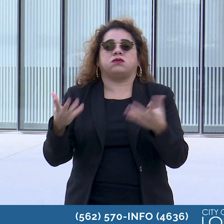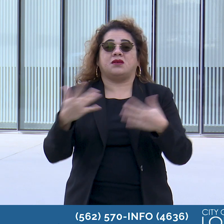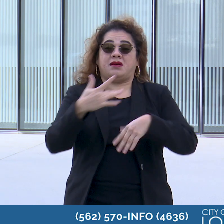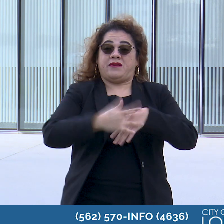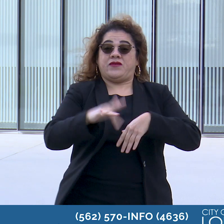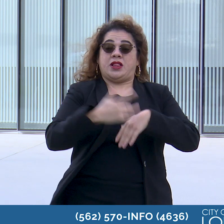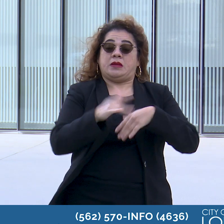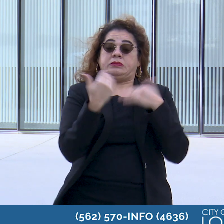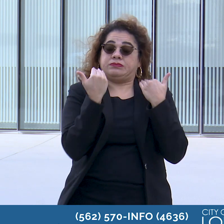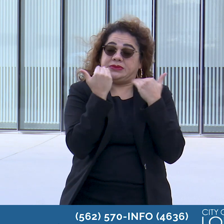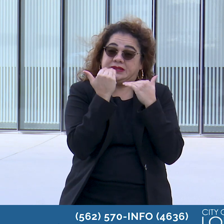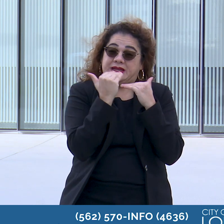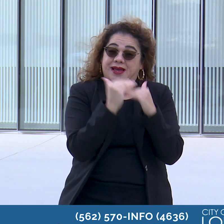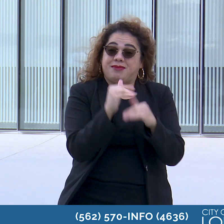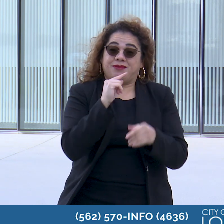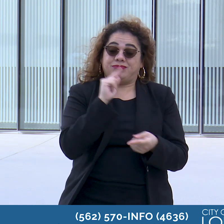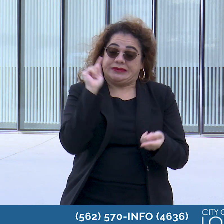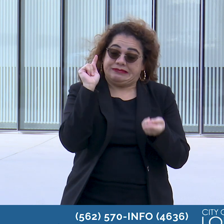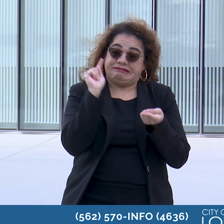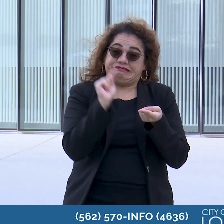continue to decrease.